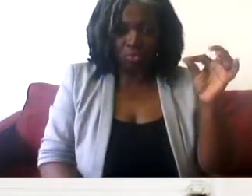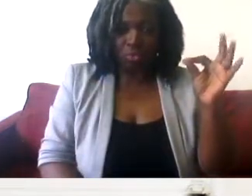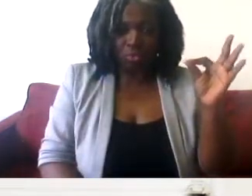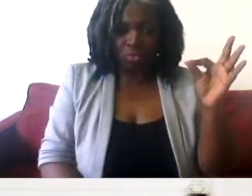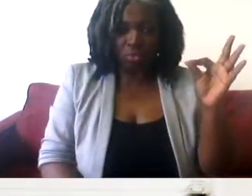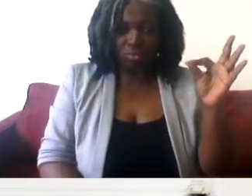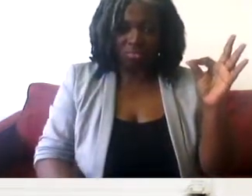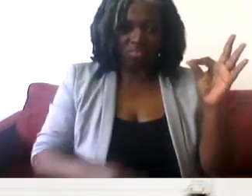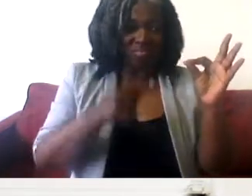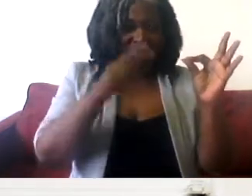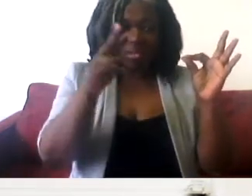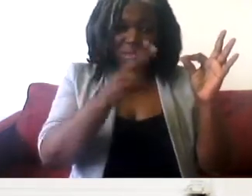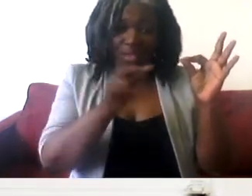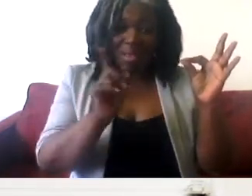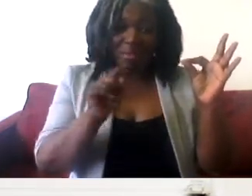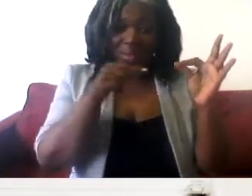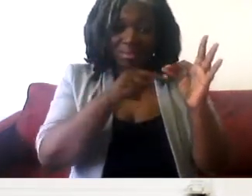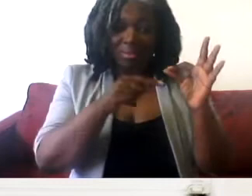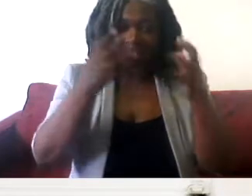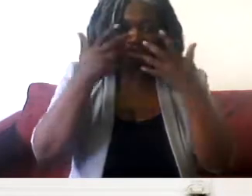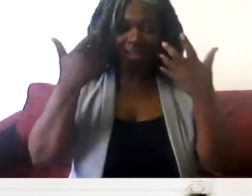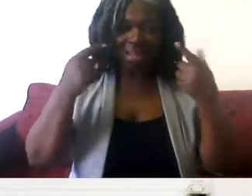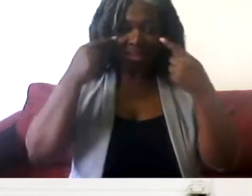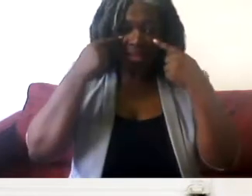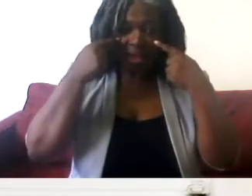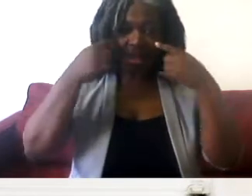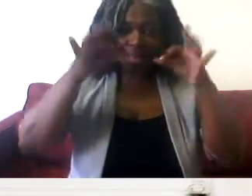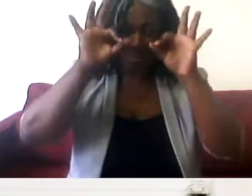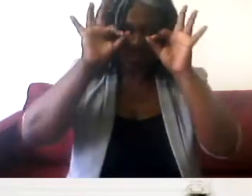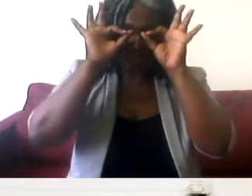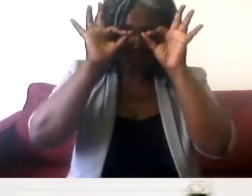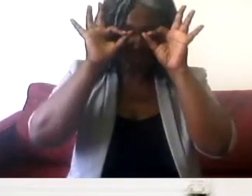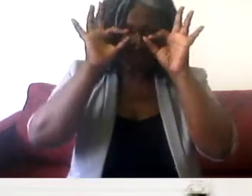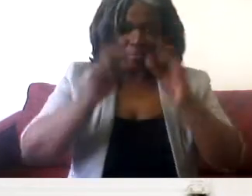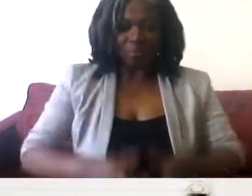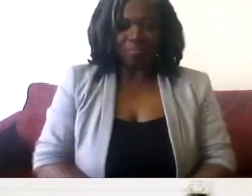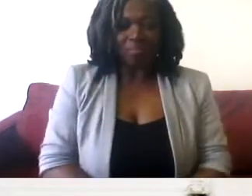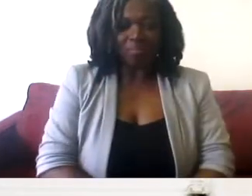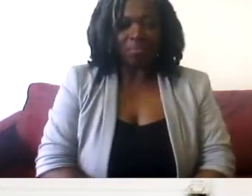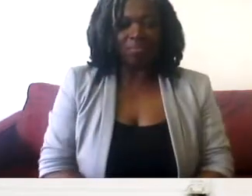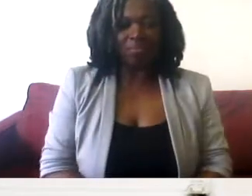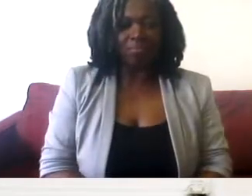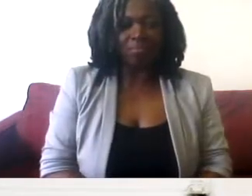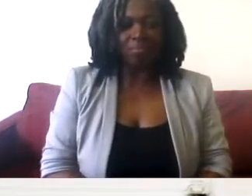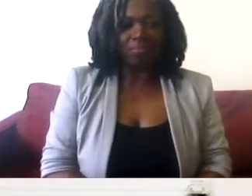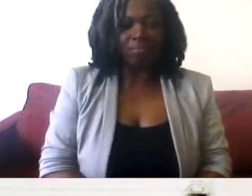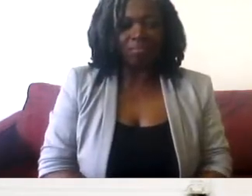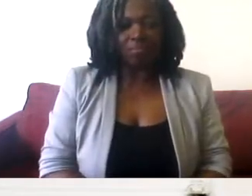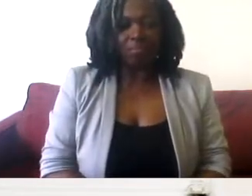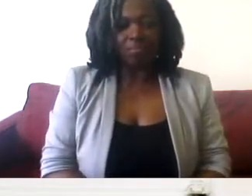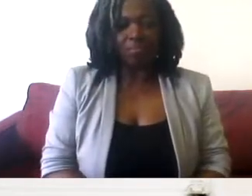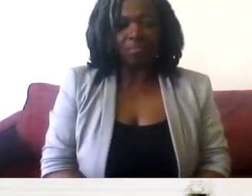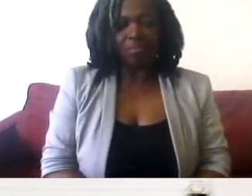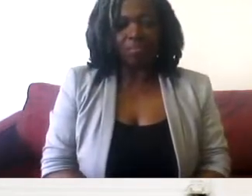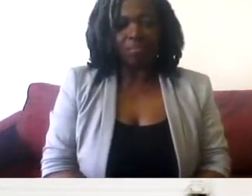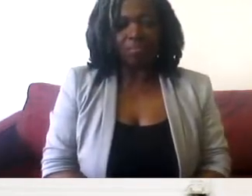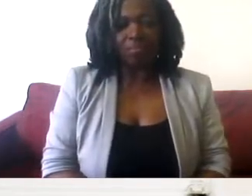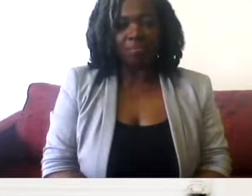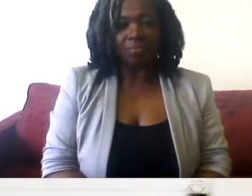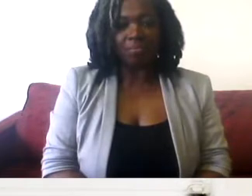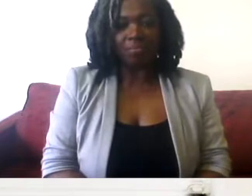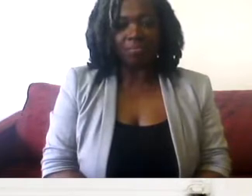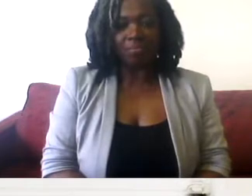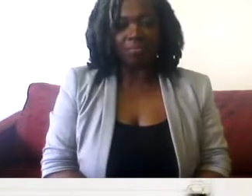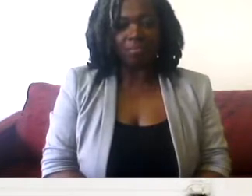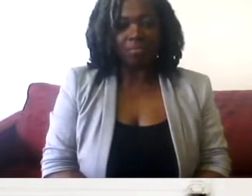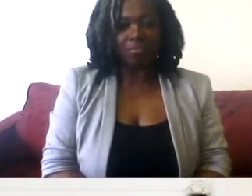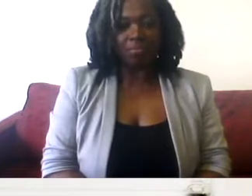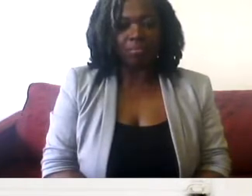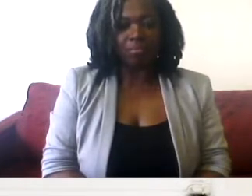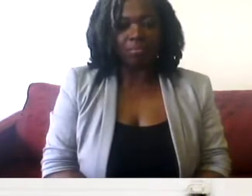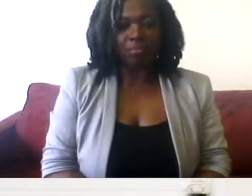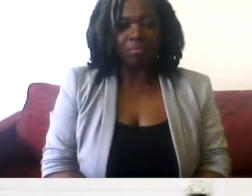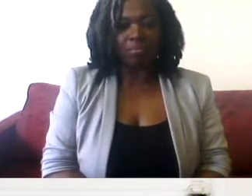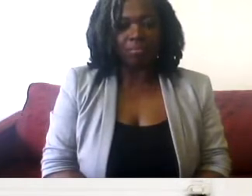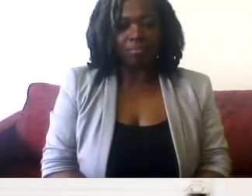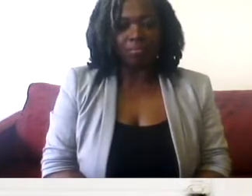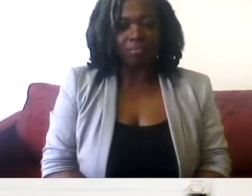and thumb, like two cats eyes. Once you have